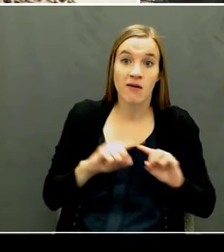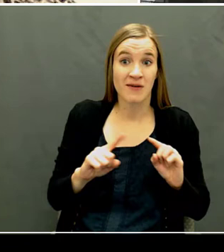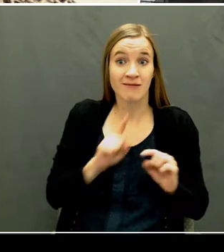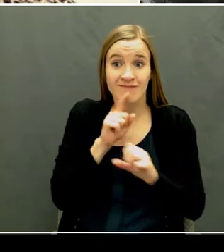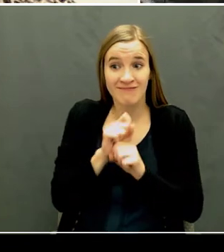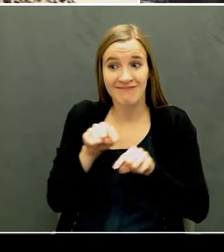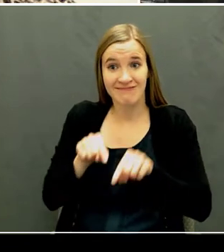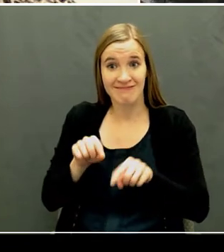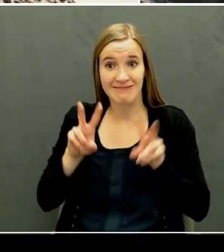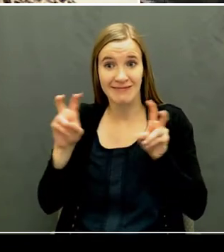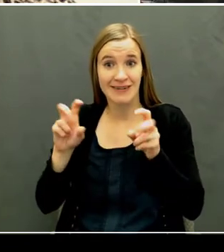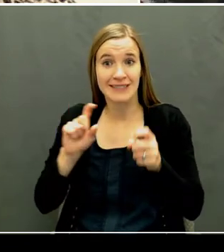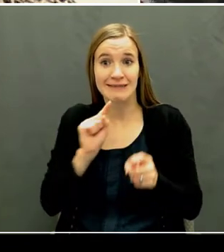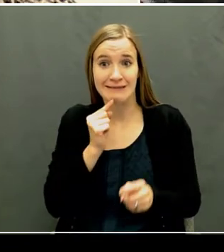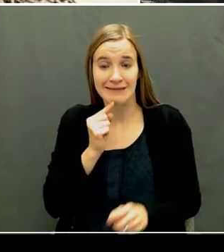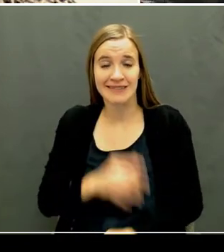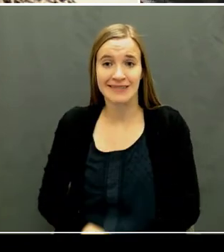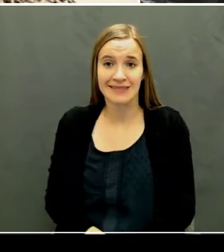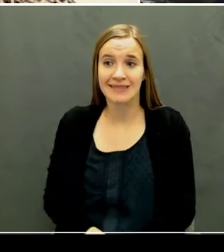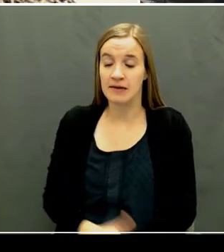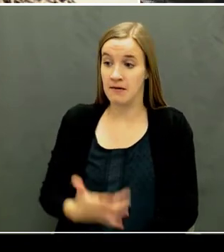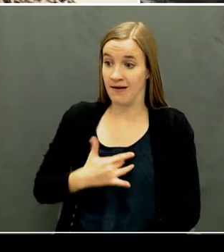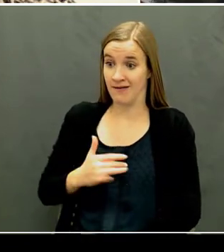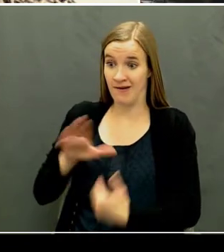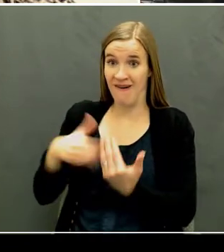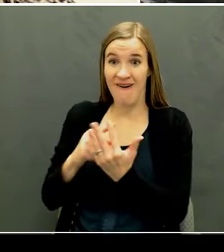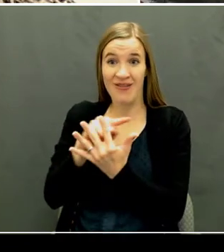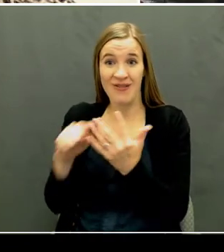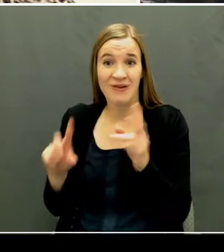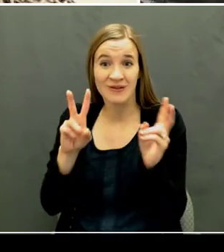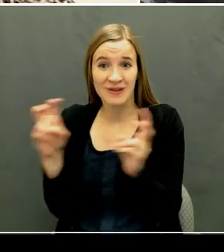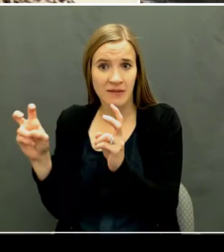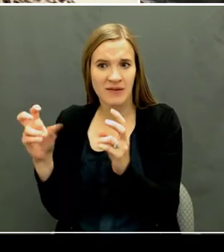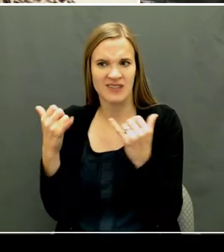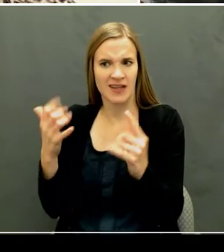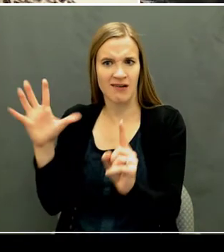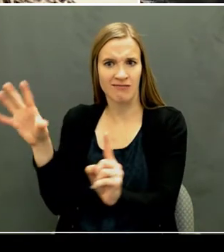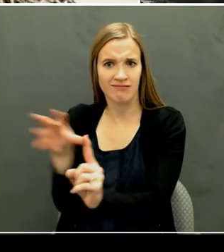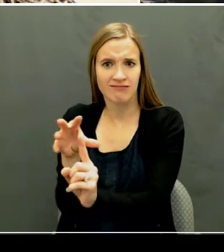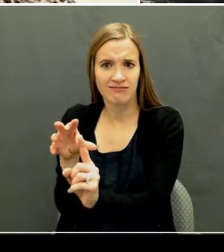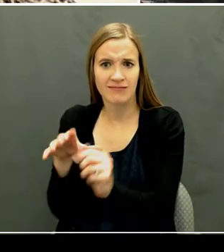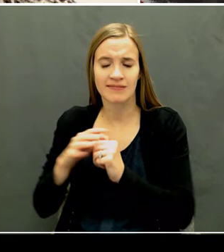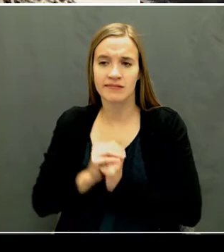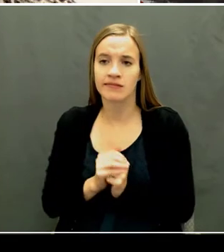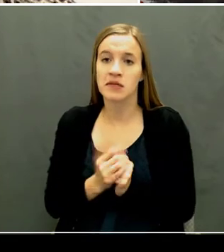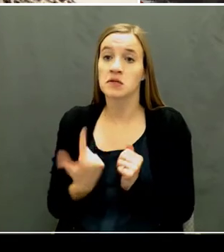still significant under unemployment. You know, we can still talk about clearly the institutional